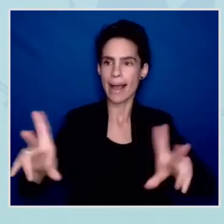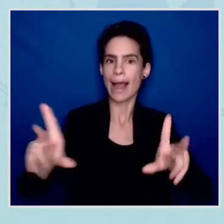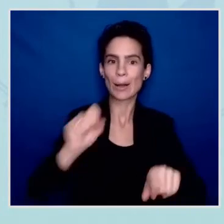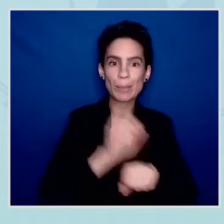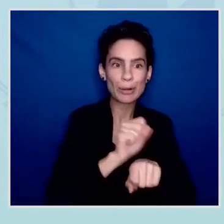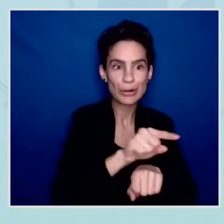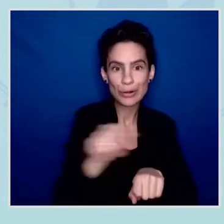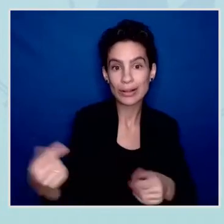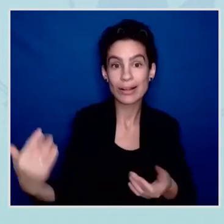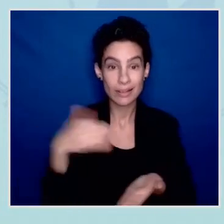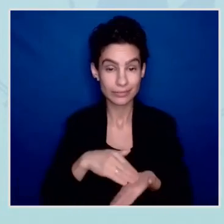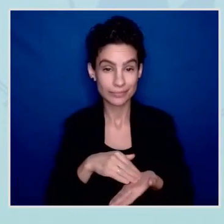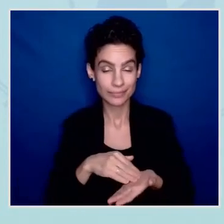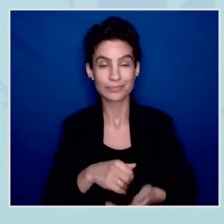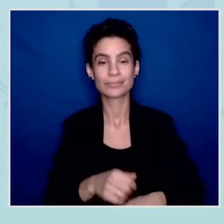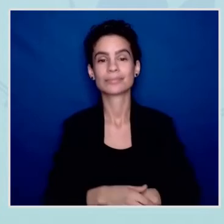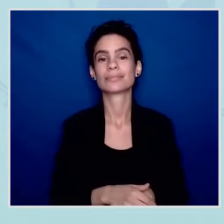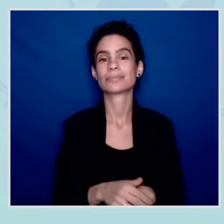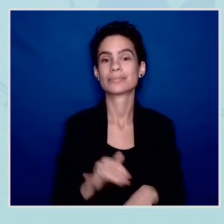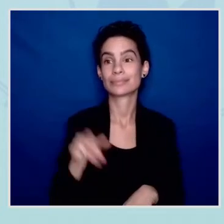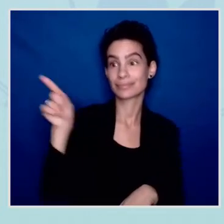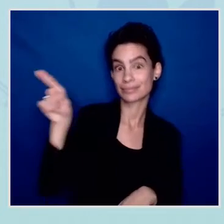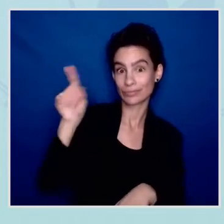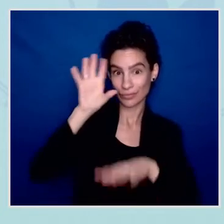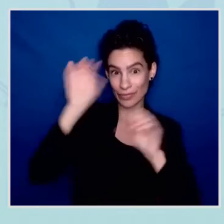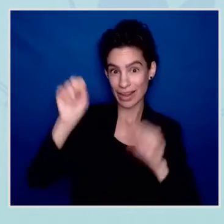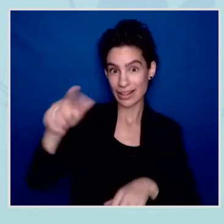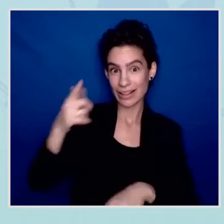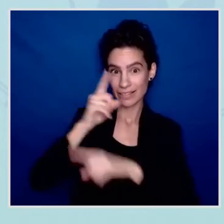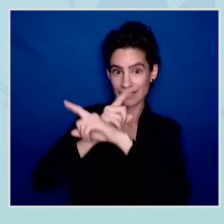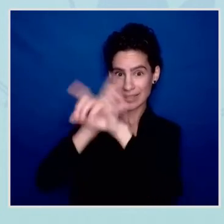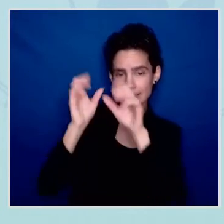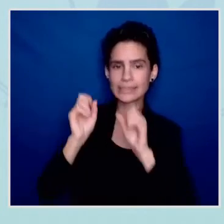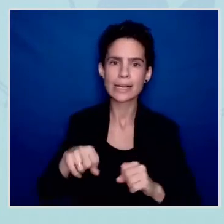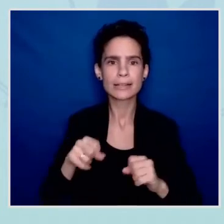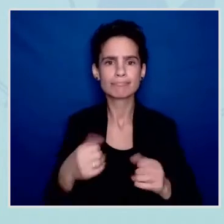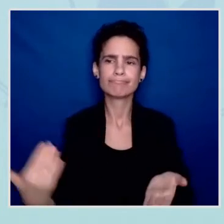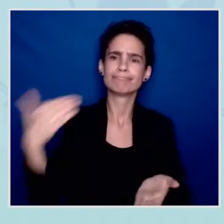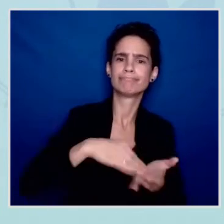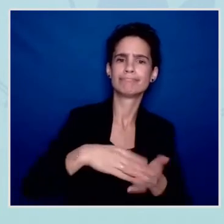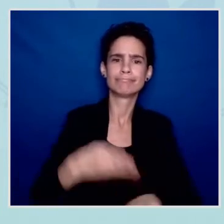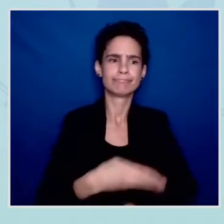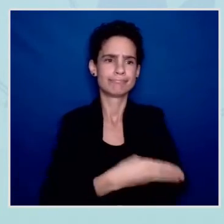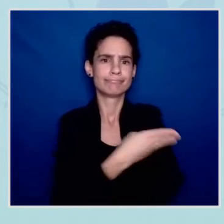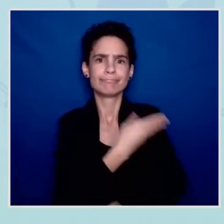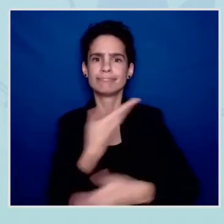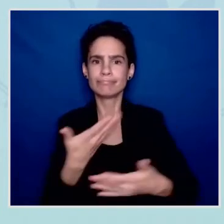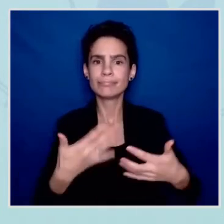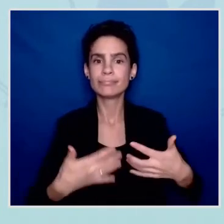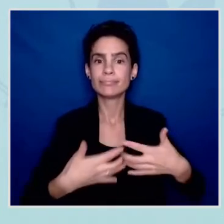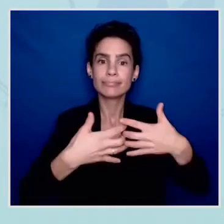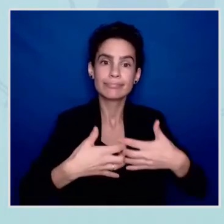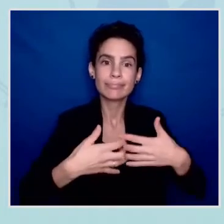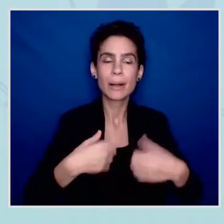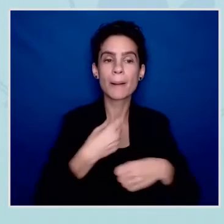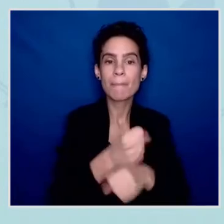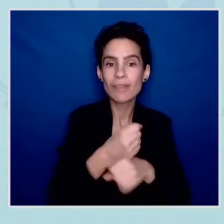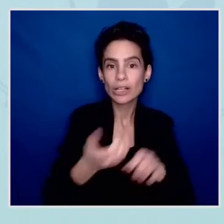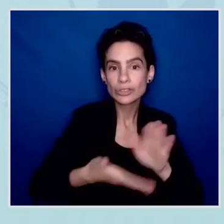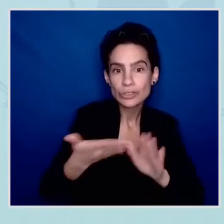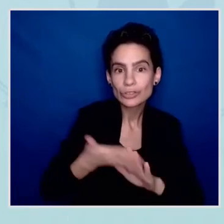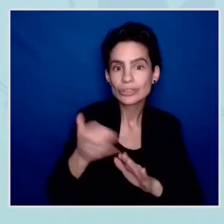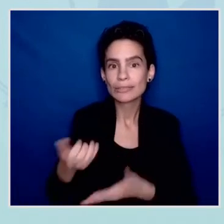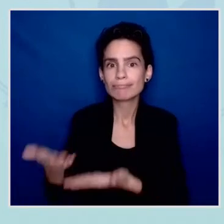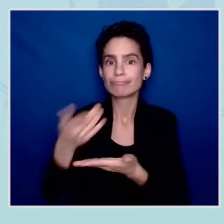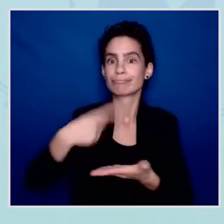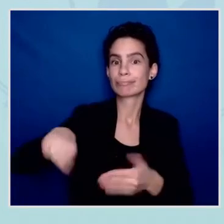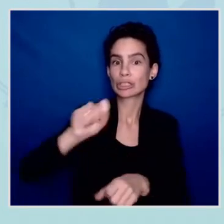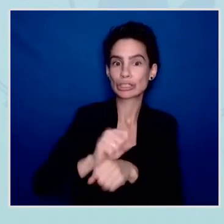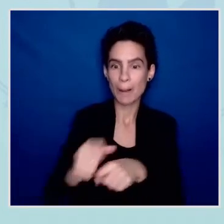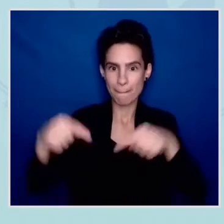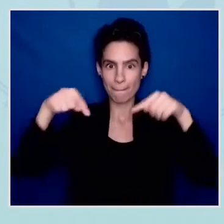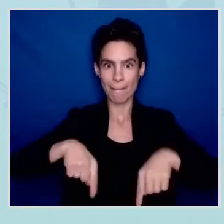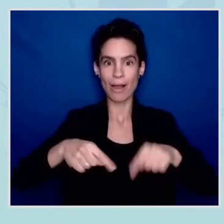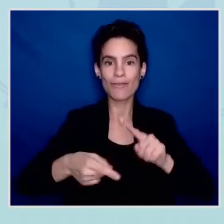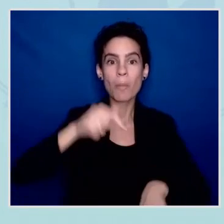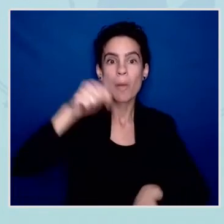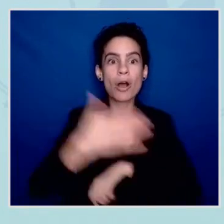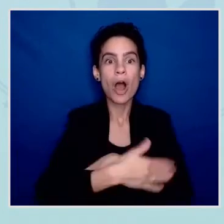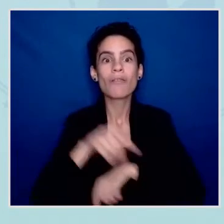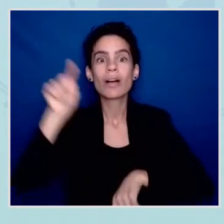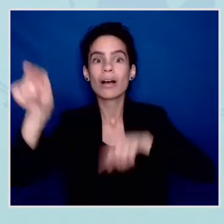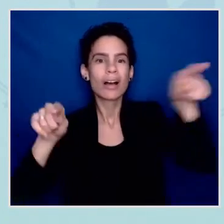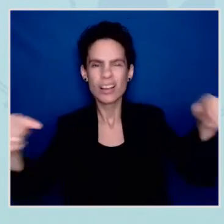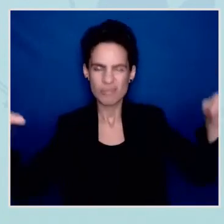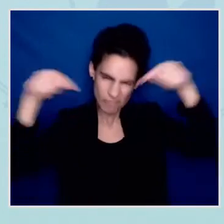SUPPORTS TO GET AMERICANS BACK